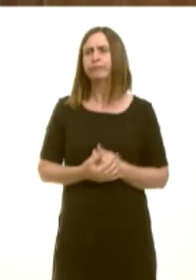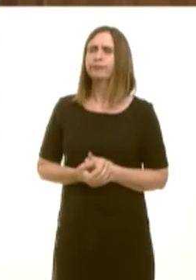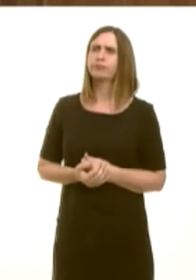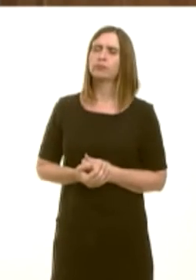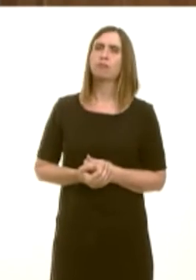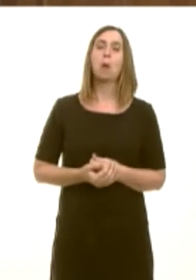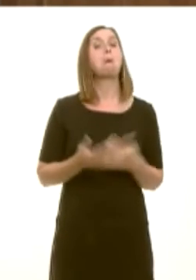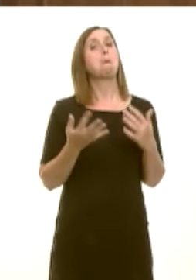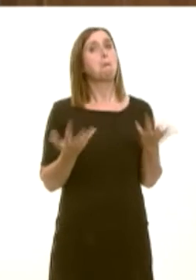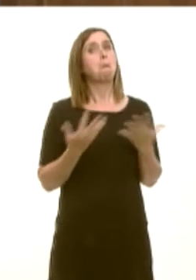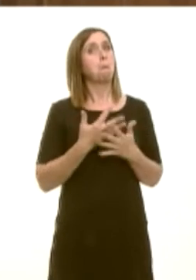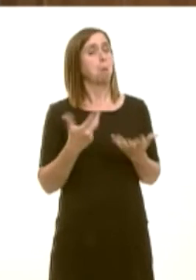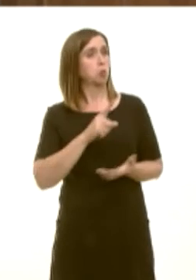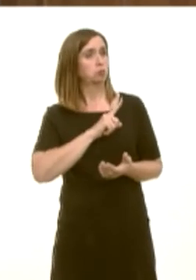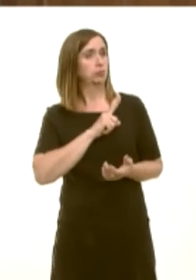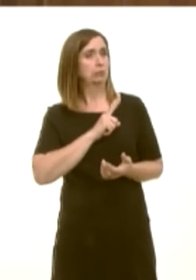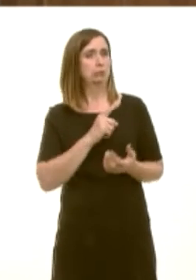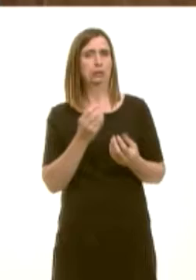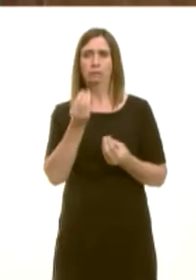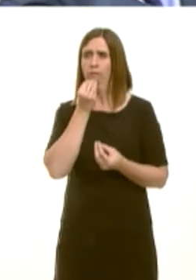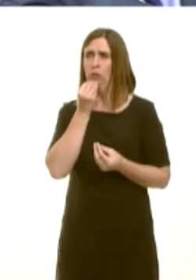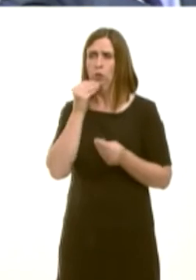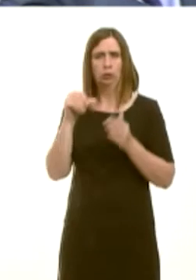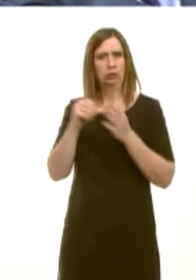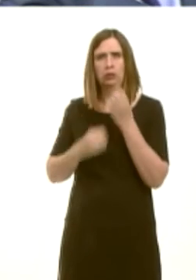reasons why people have unhealthy relationships with food, and some of those reasons are because